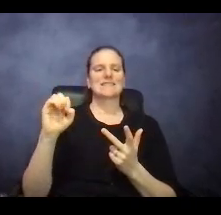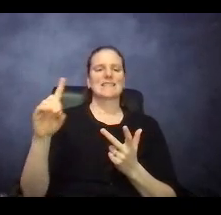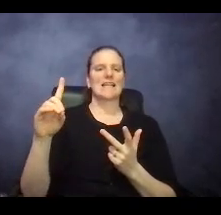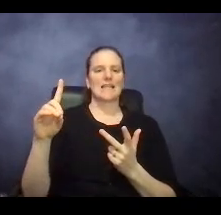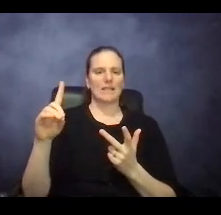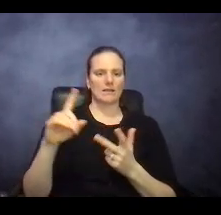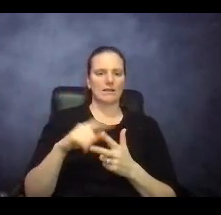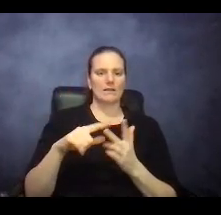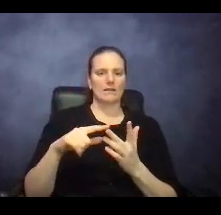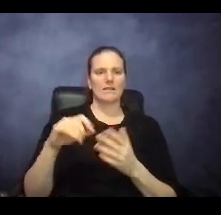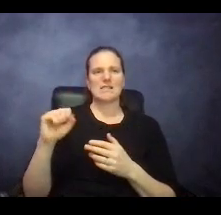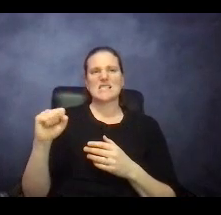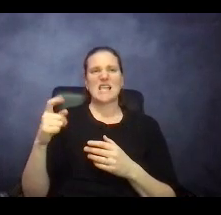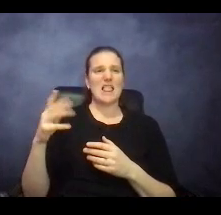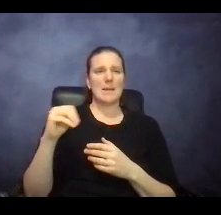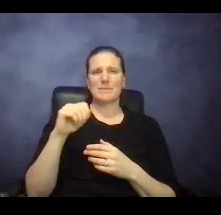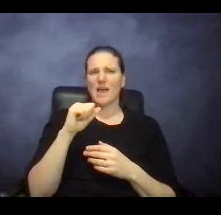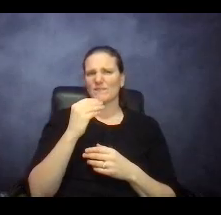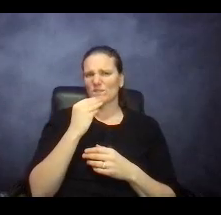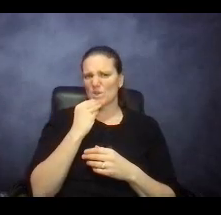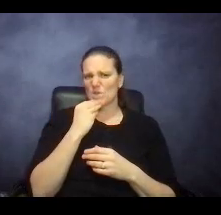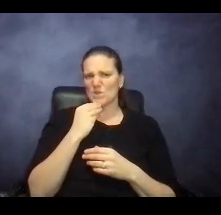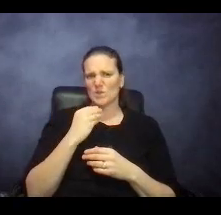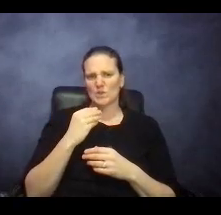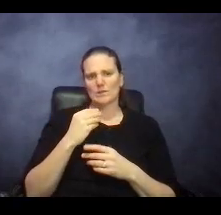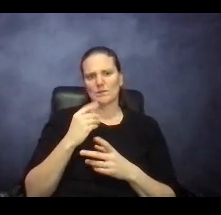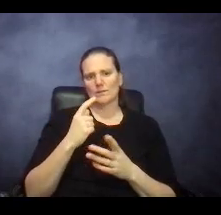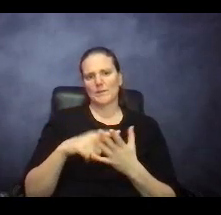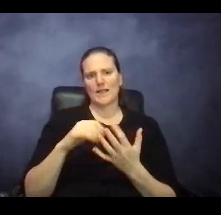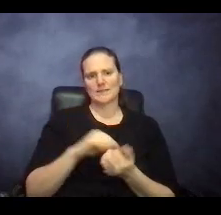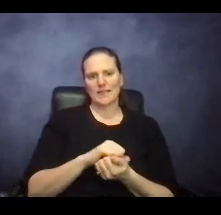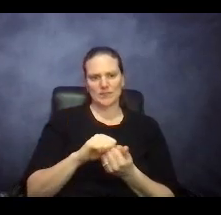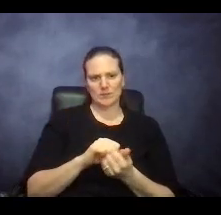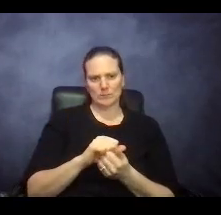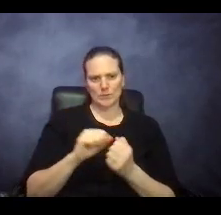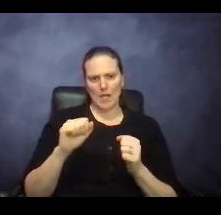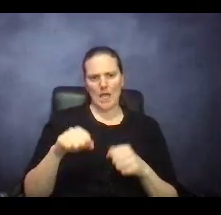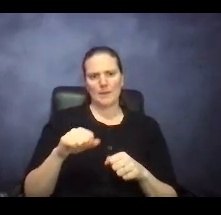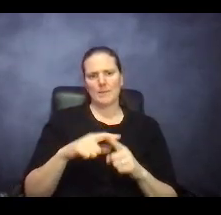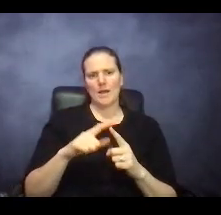Cilium is not necessarily a food, it's, you know, it's digestible, but it's not necessarily a food.